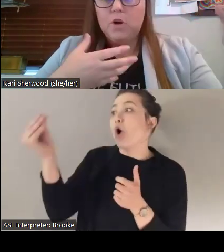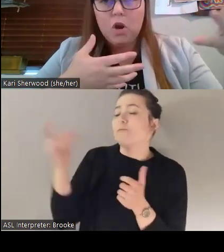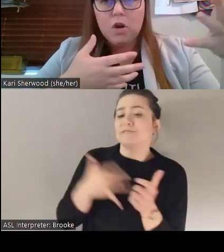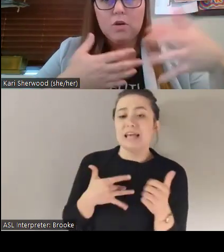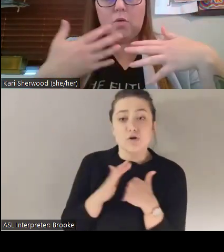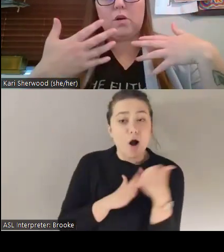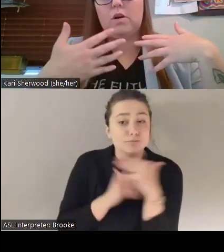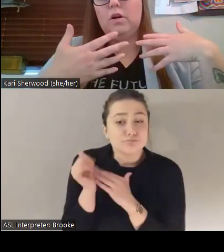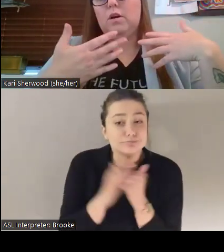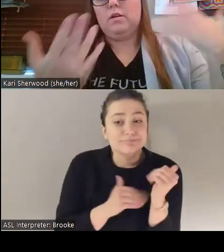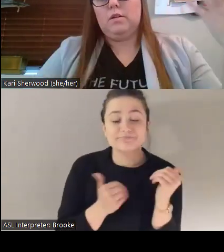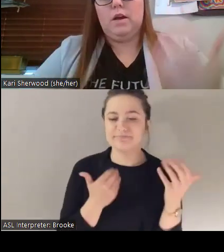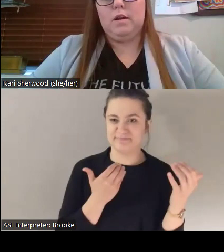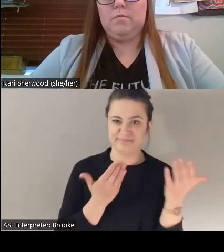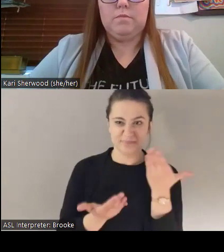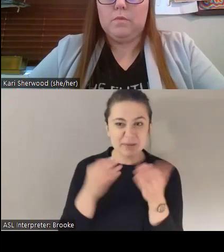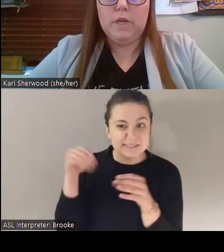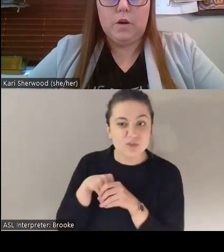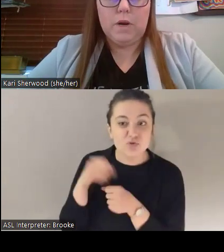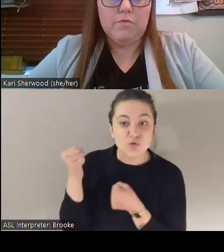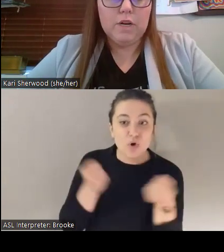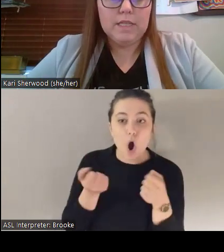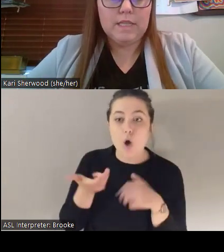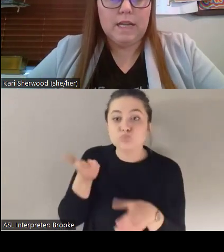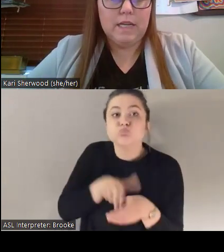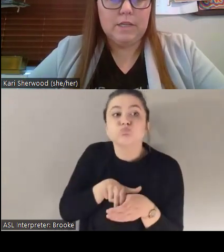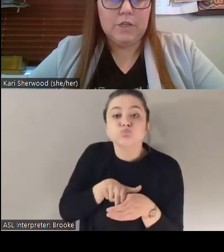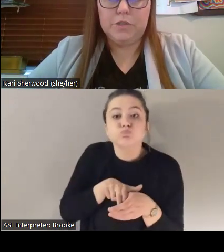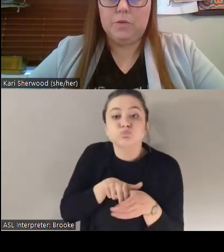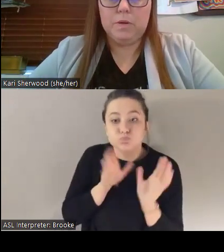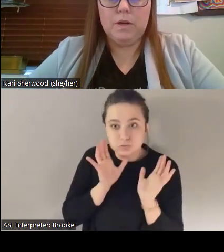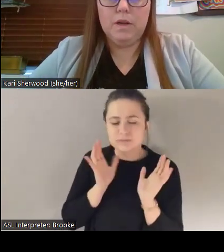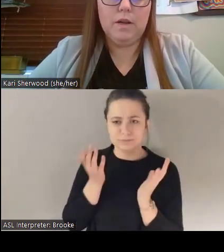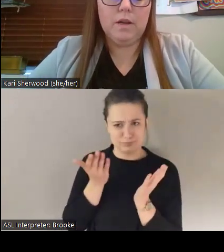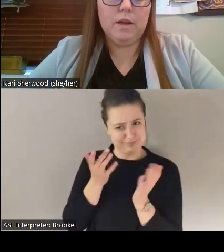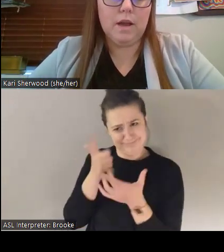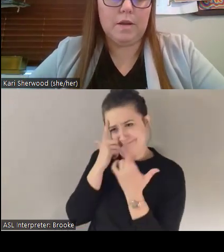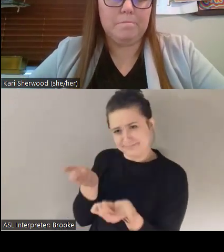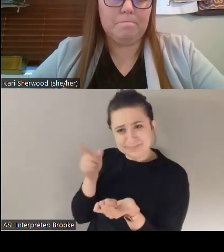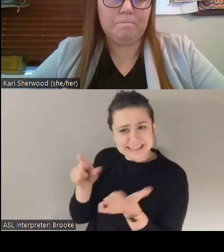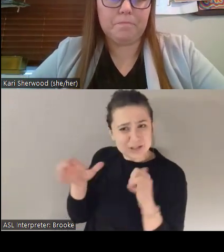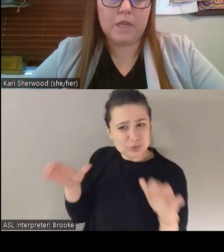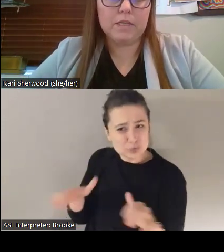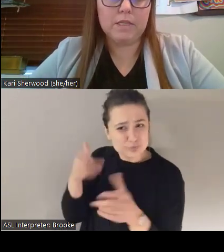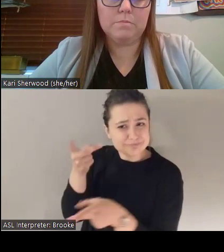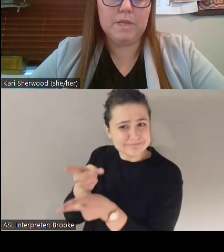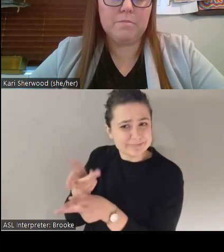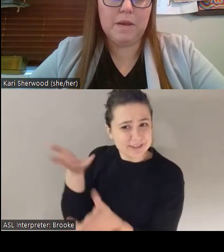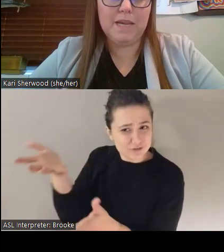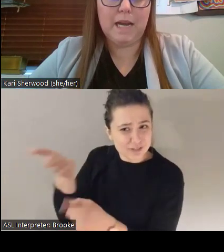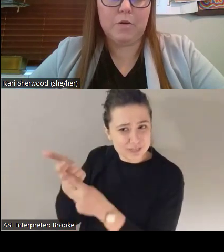car or, you know, whatever it is they need to do to maybe get out